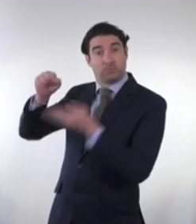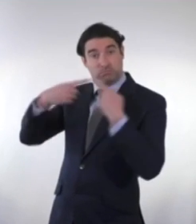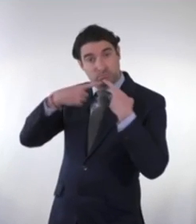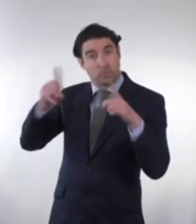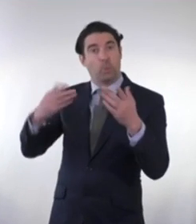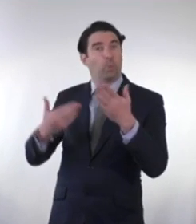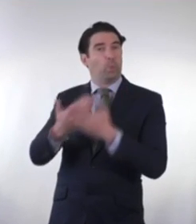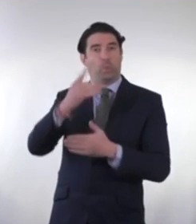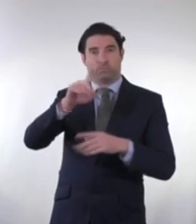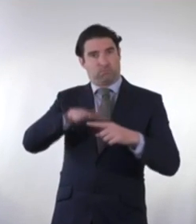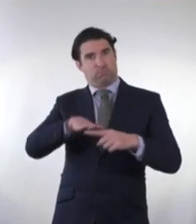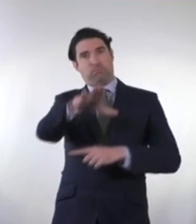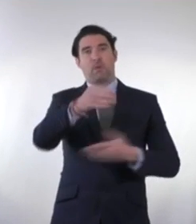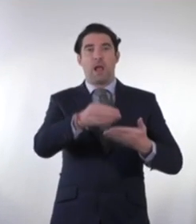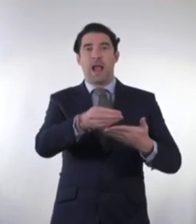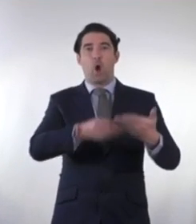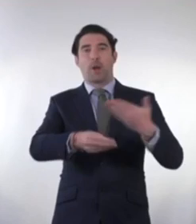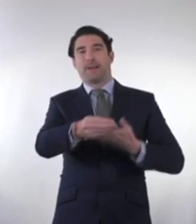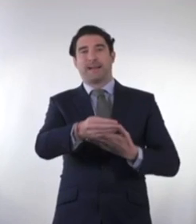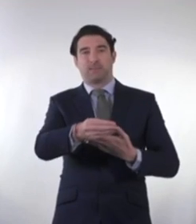The Prime Minister I thank my hon. Friend for his question. The UK